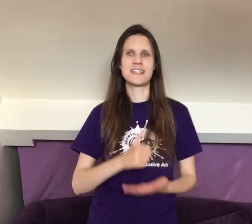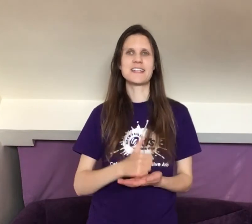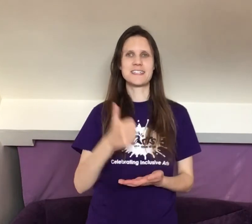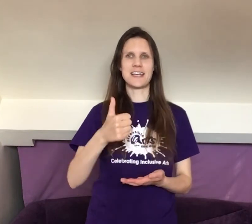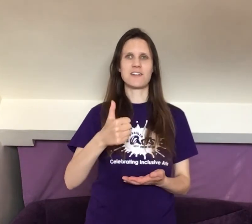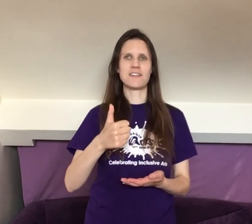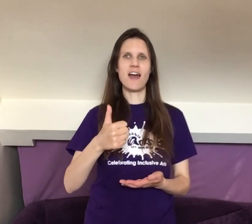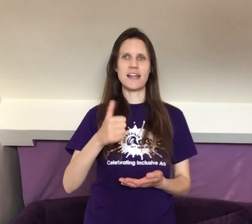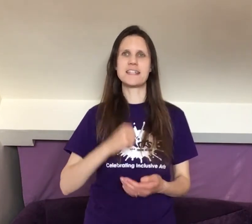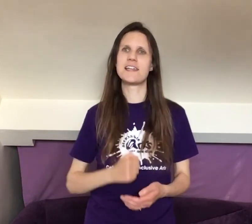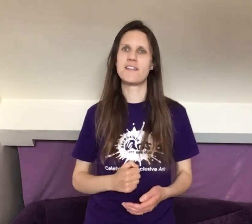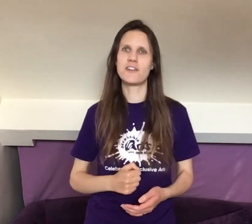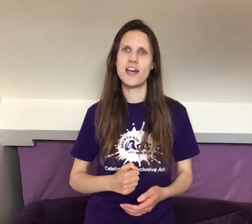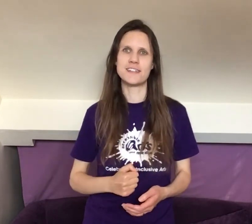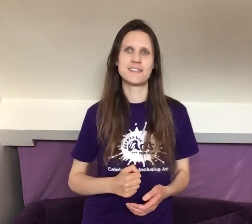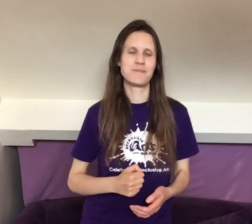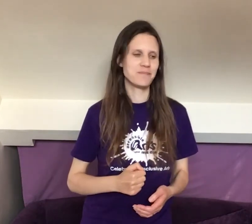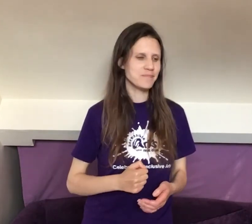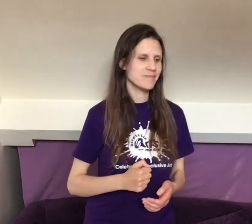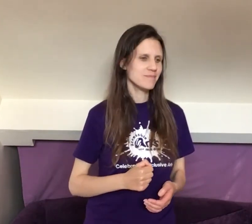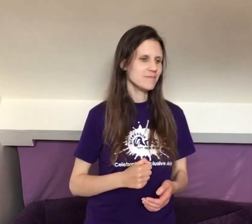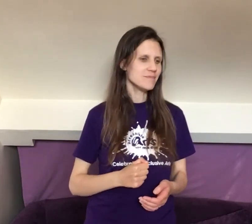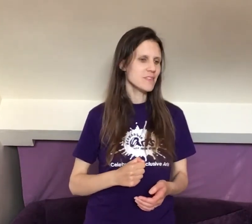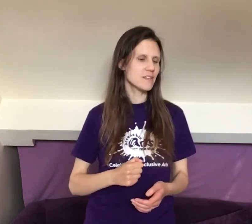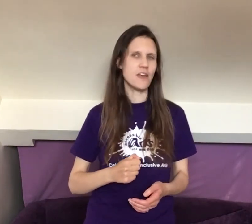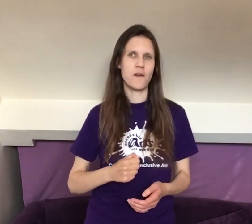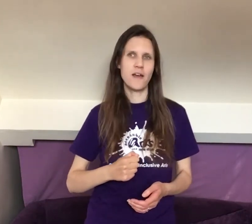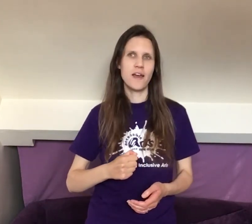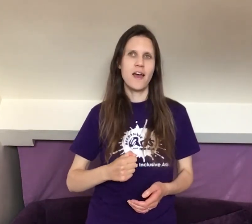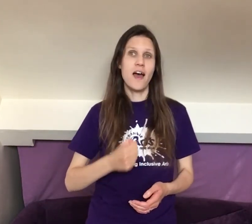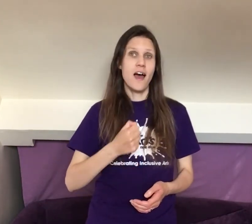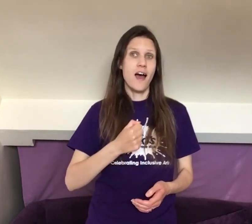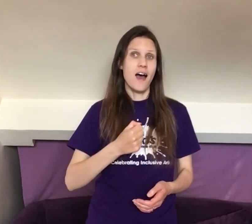Fantastic! Right let’s learn the verse. So,